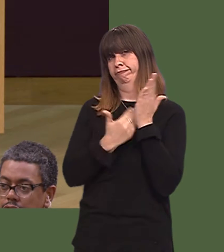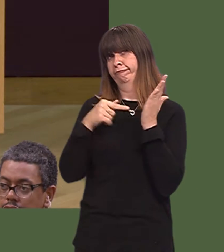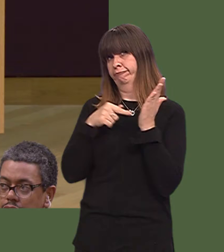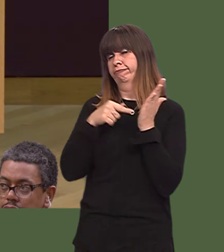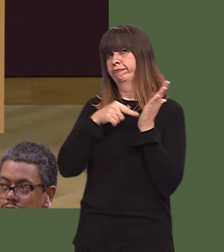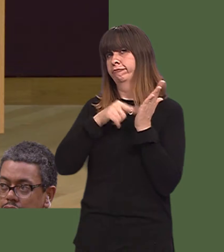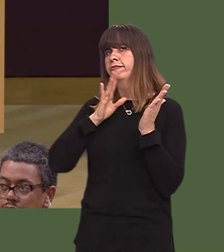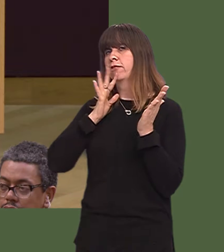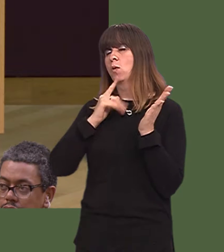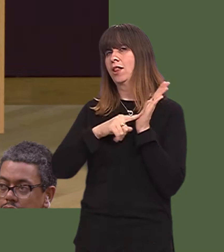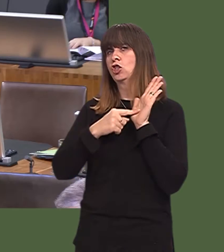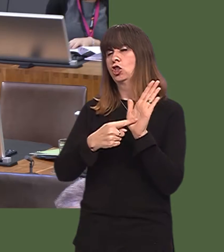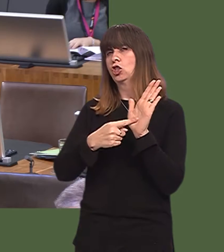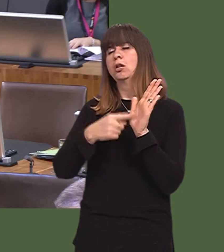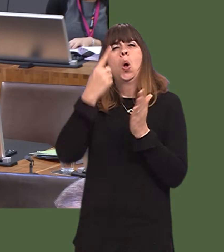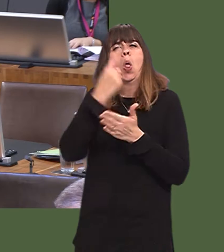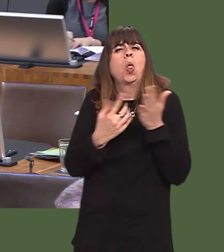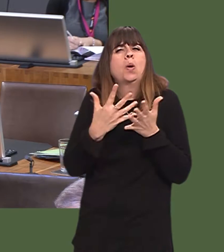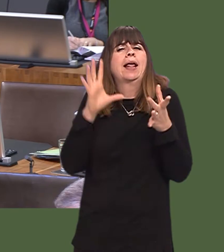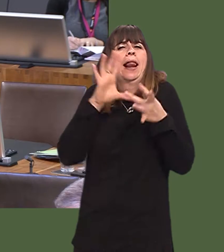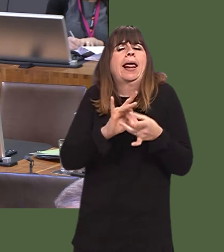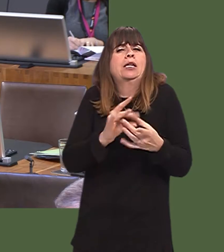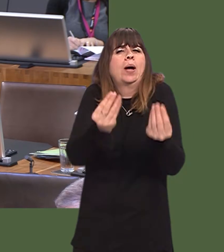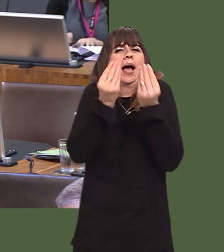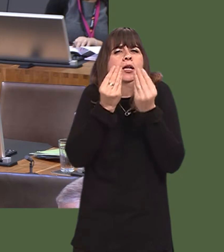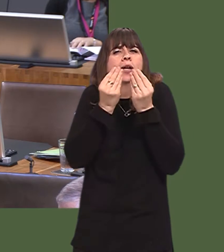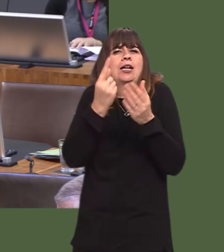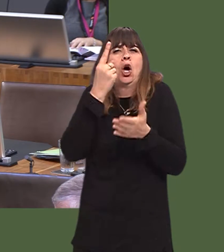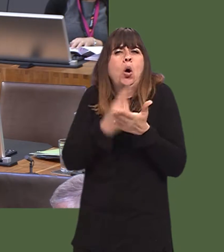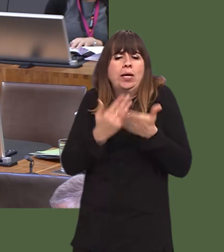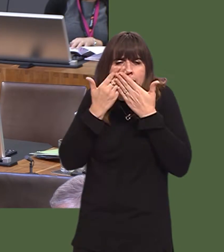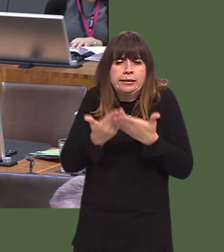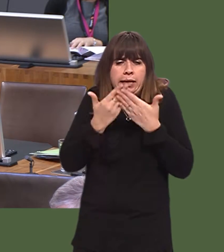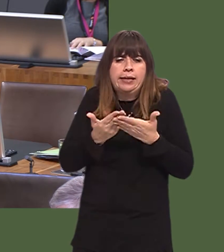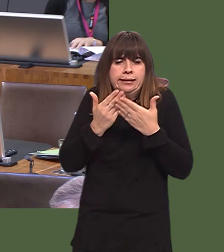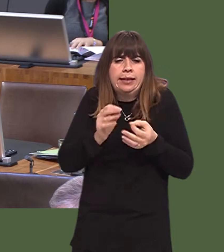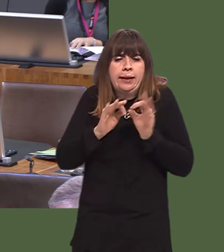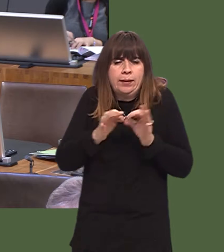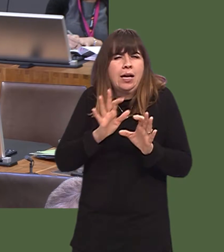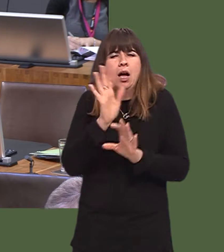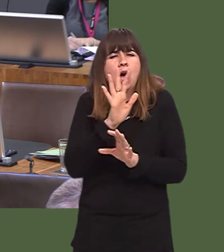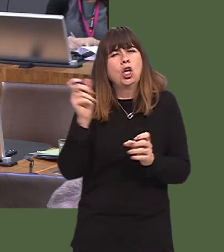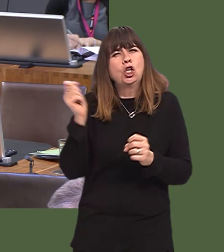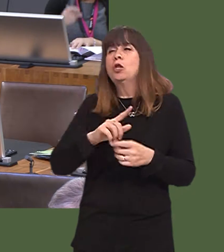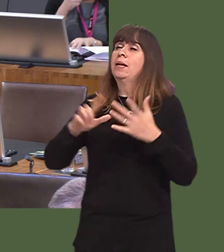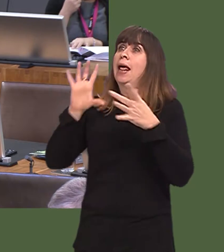is solely an academic area of study, and moving more towards it being seen as a vocational